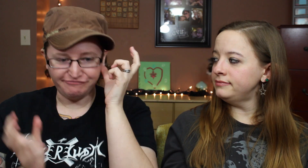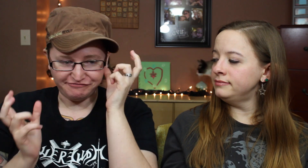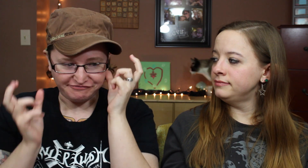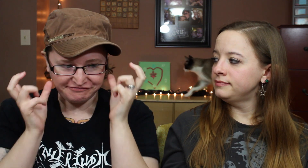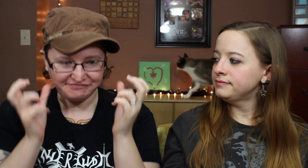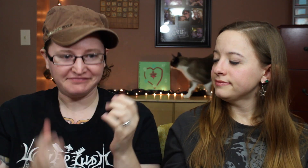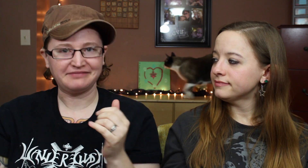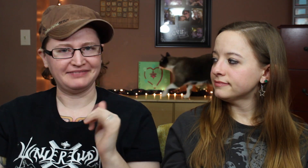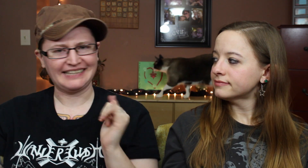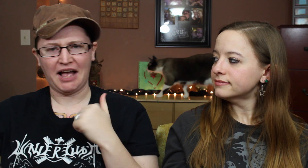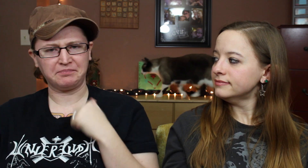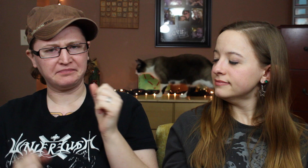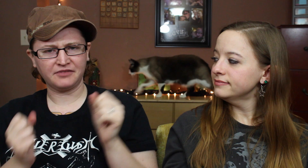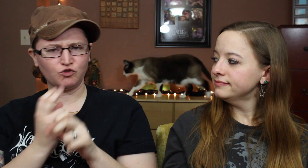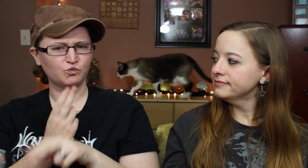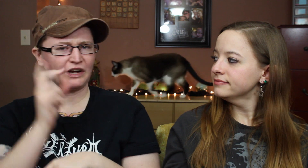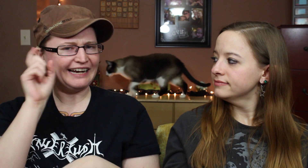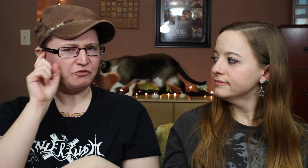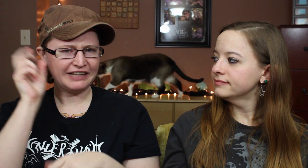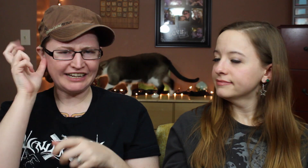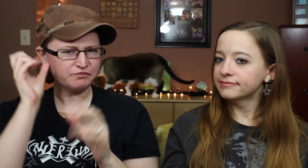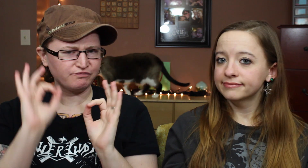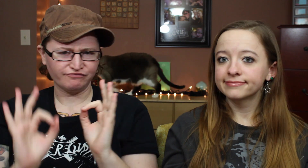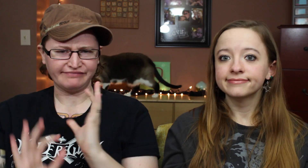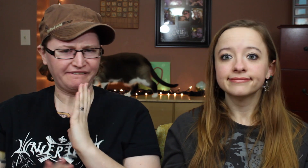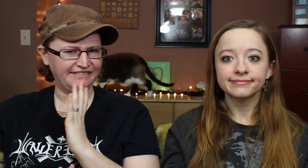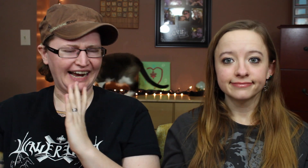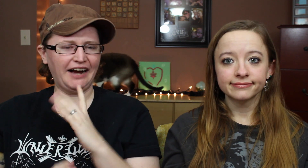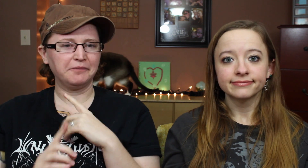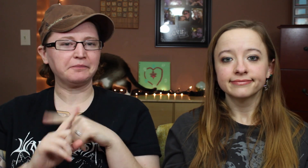The actual hearing part. Like I said I use